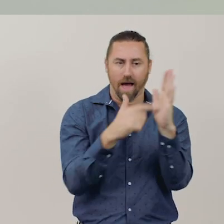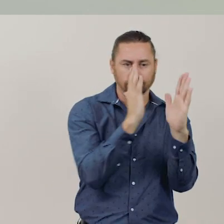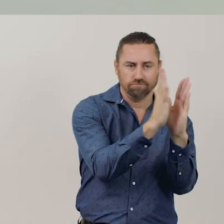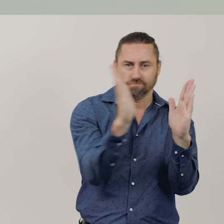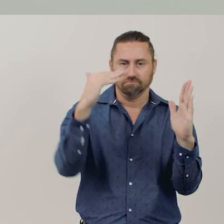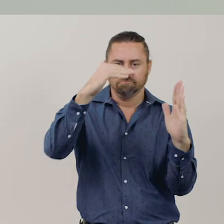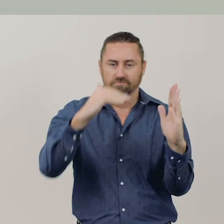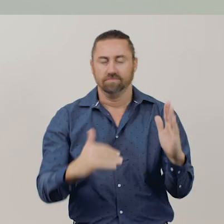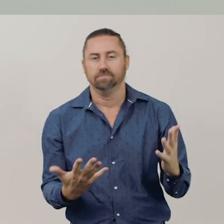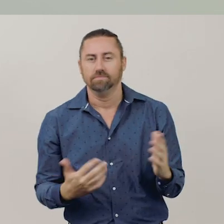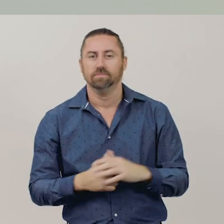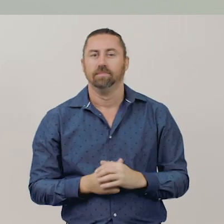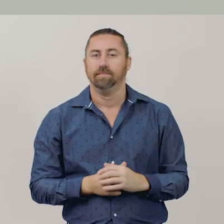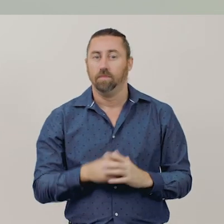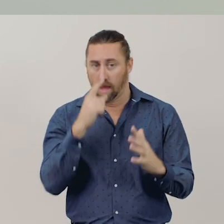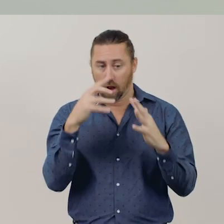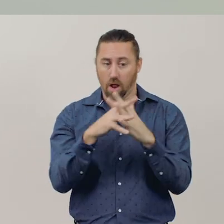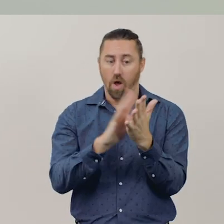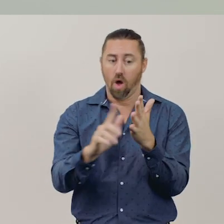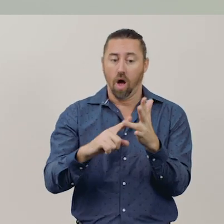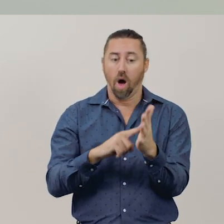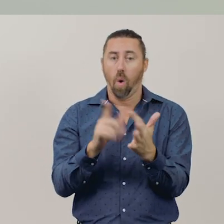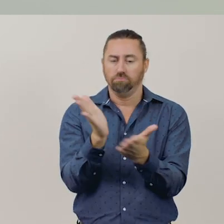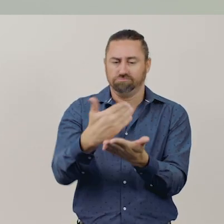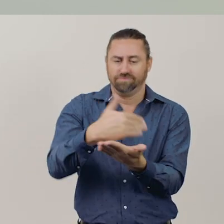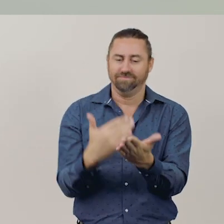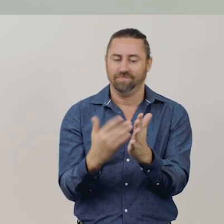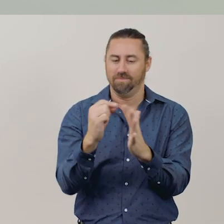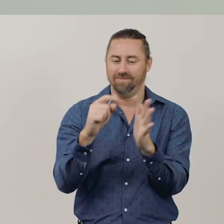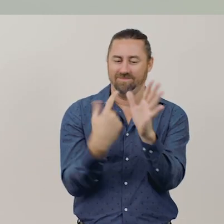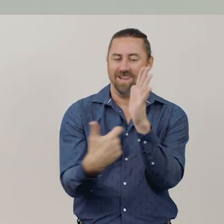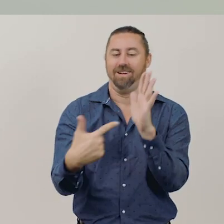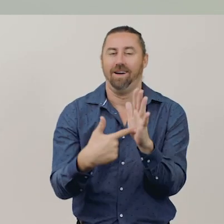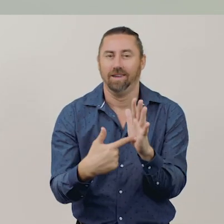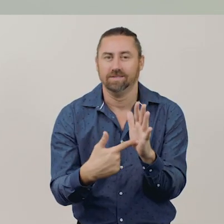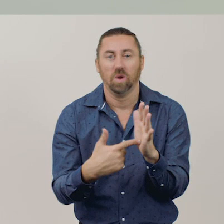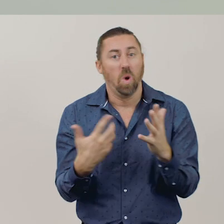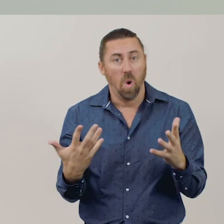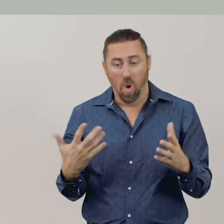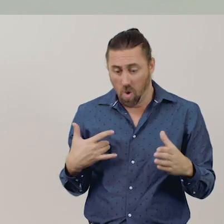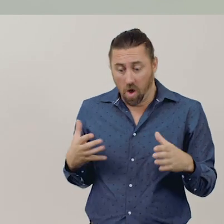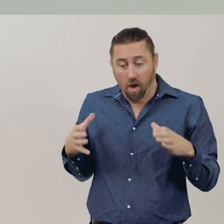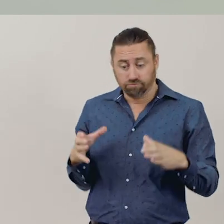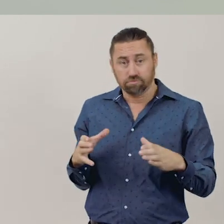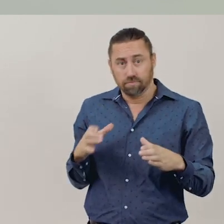We can share a whole into its parts and we can share a collection into smaller groups.